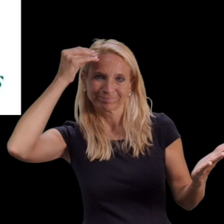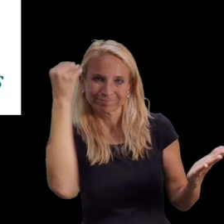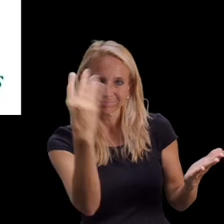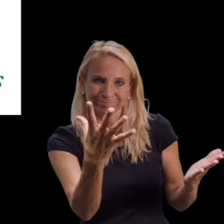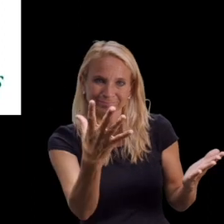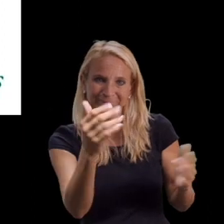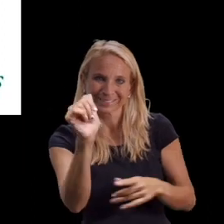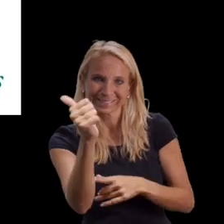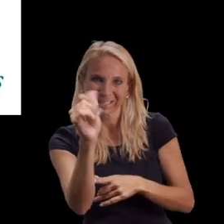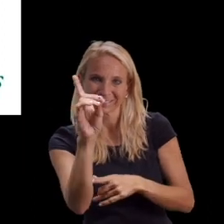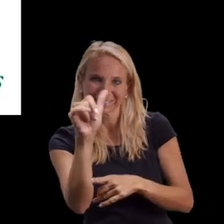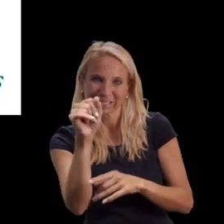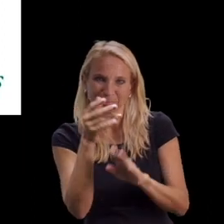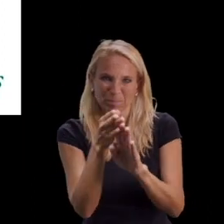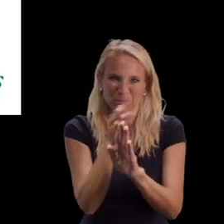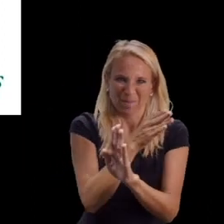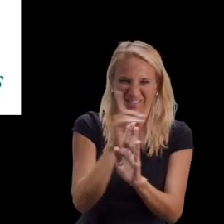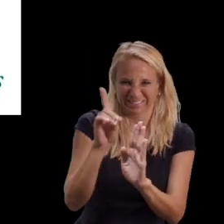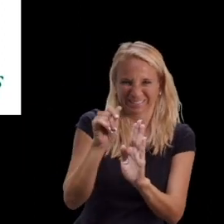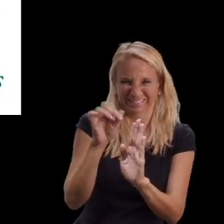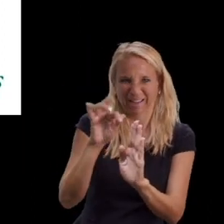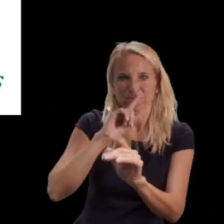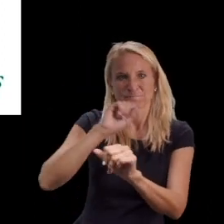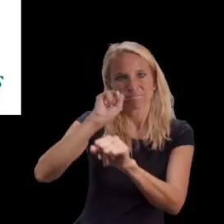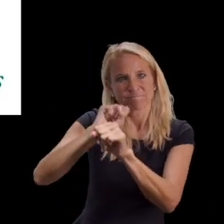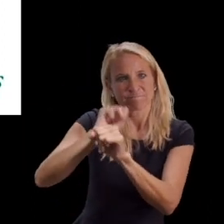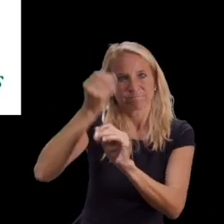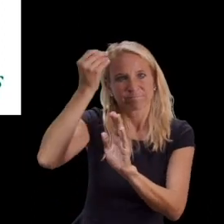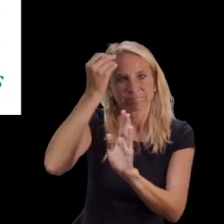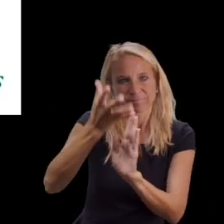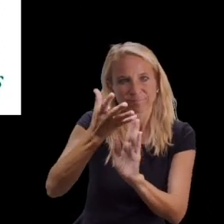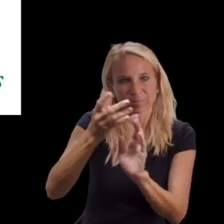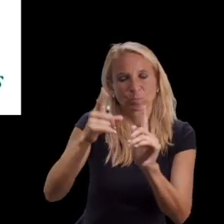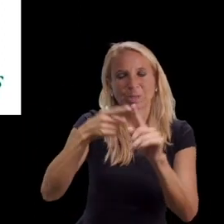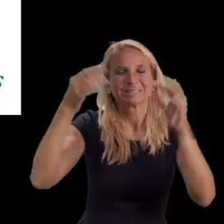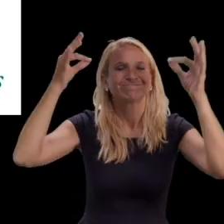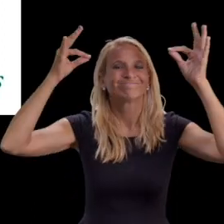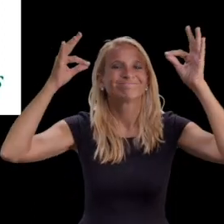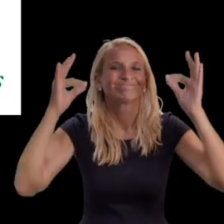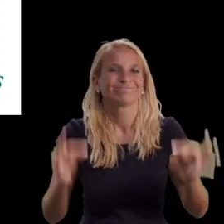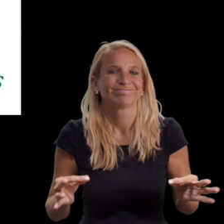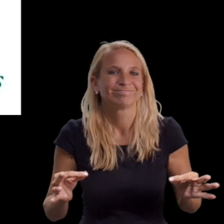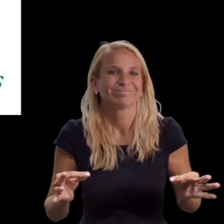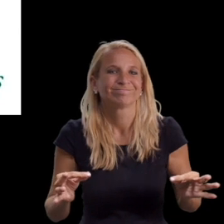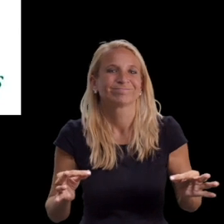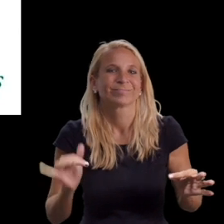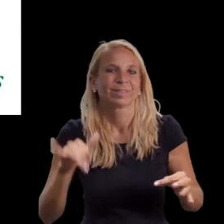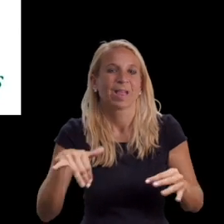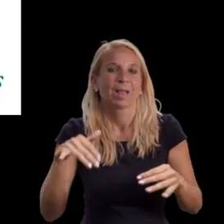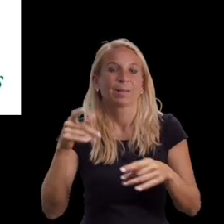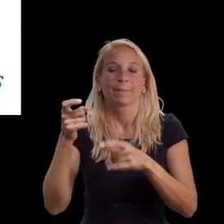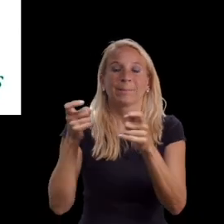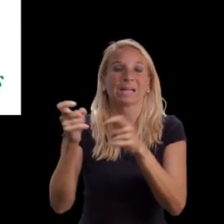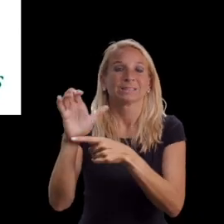of your actual notification on when the decision that the managed care company is made